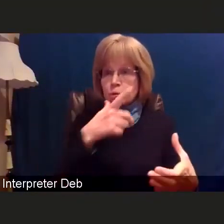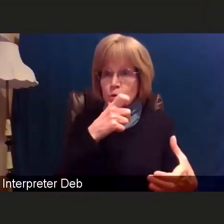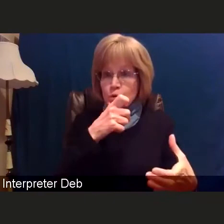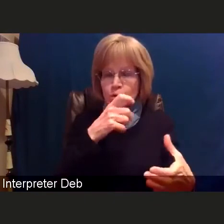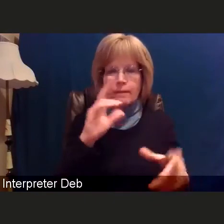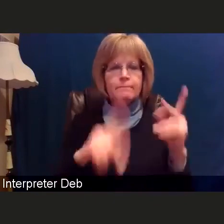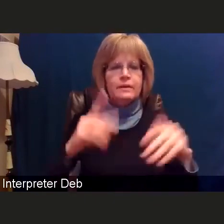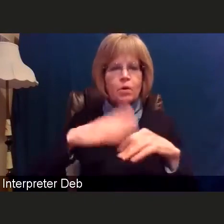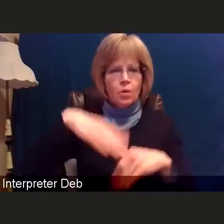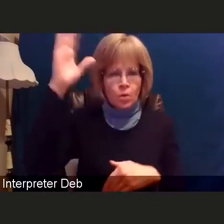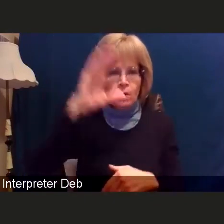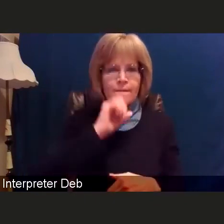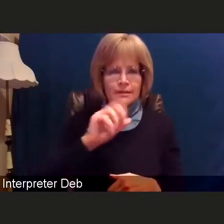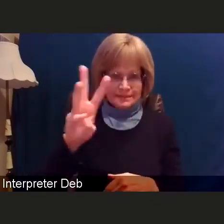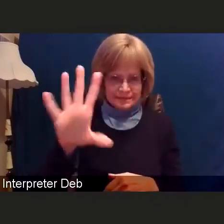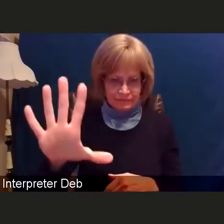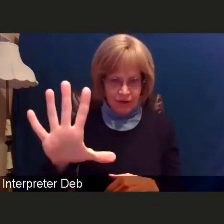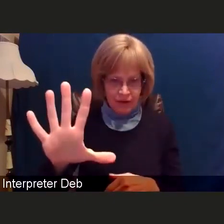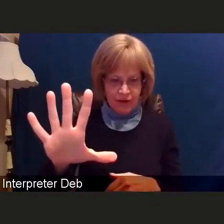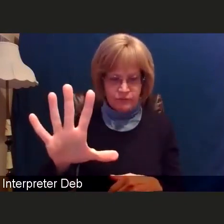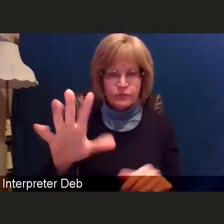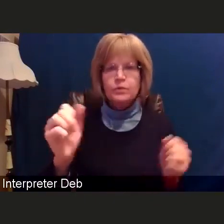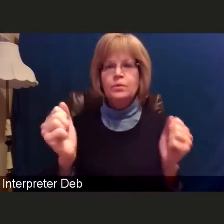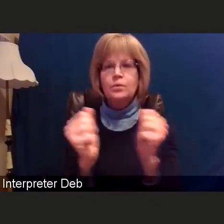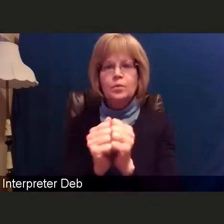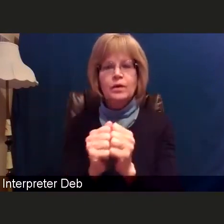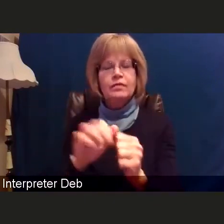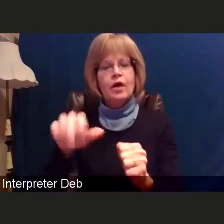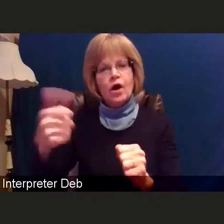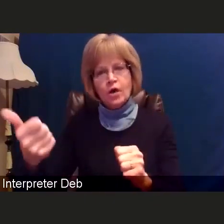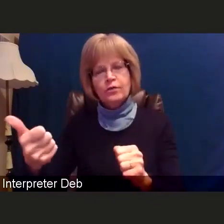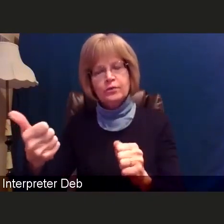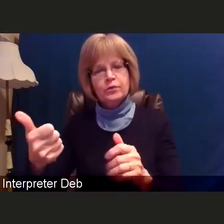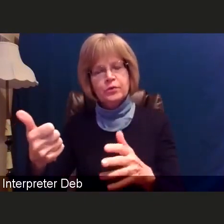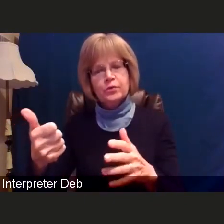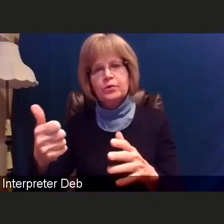of age, along with other sections of the, of our community.